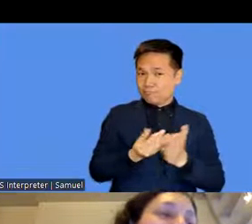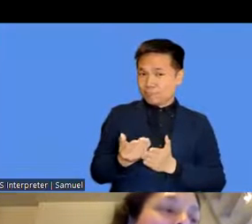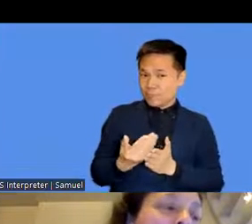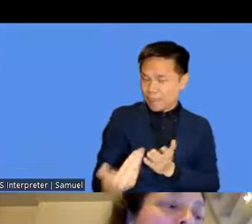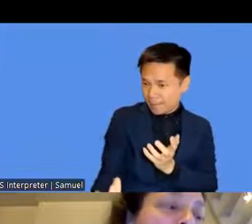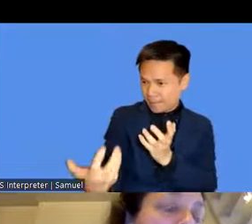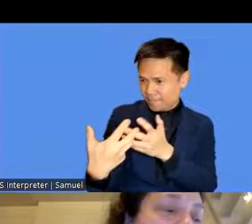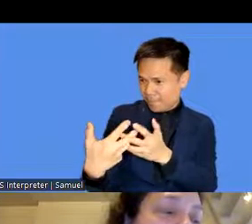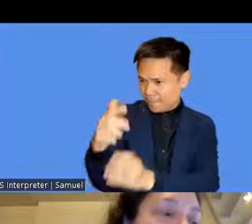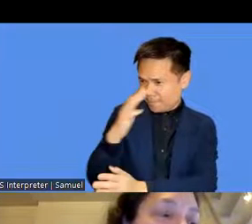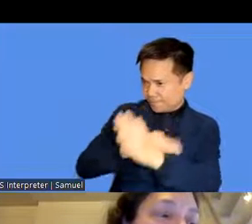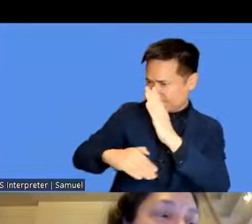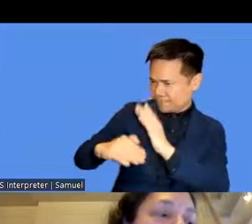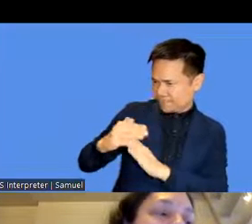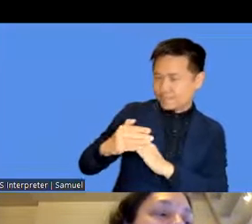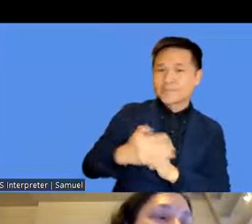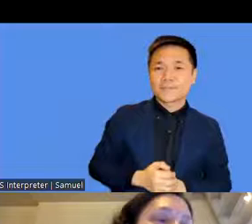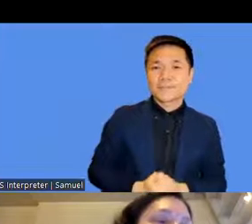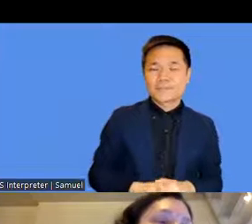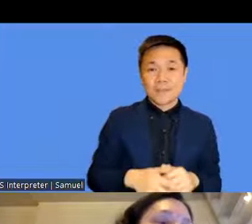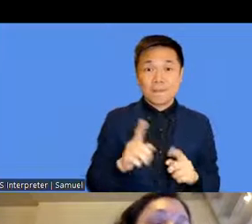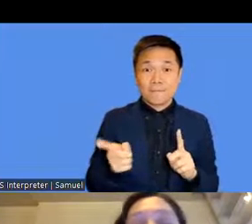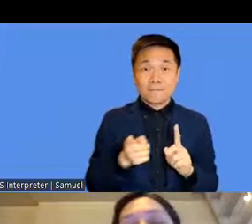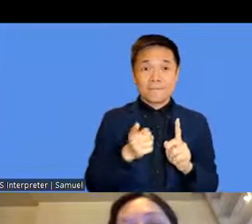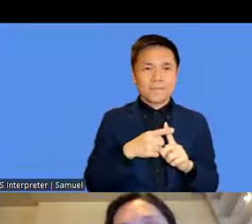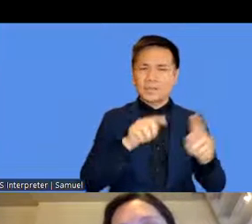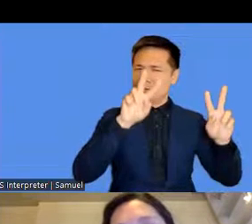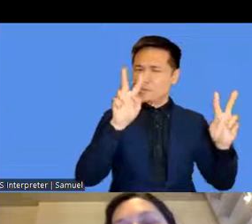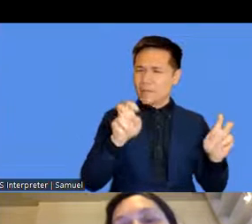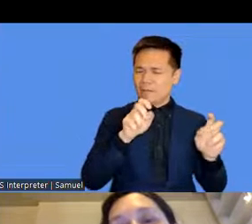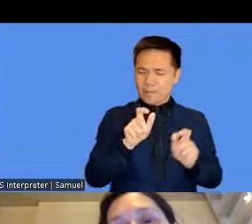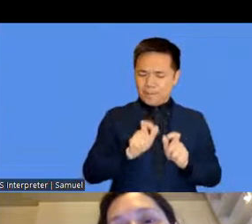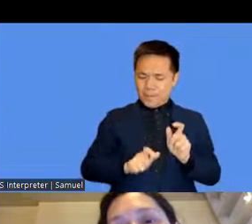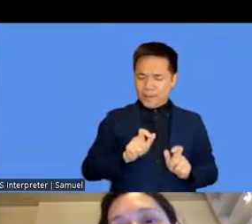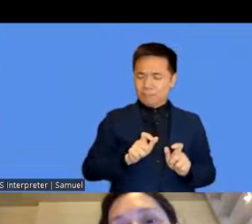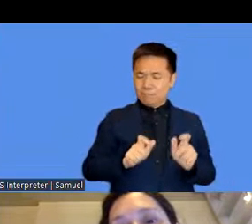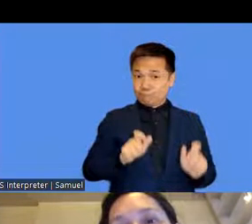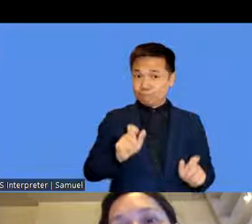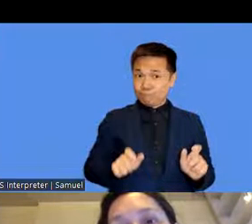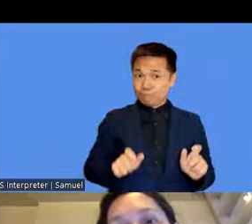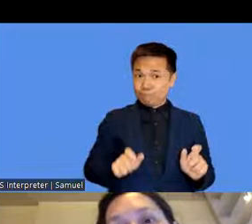I will begin by talking about citizen generated data in general and I think this is very important